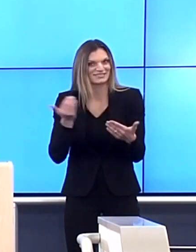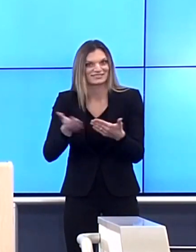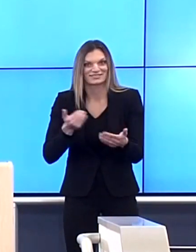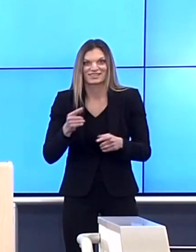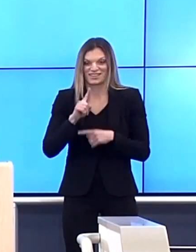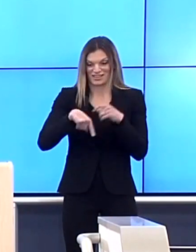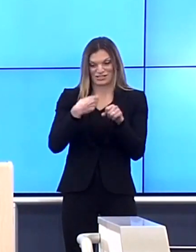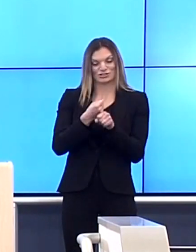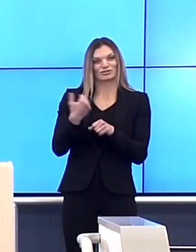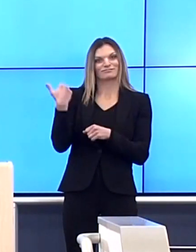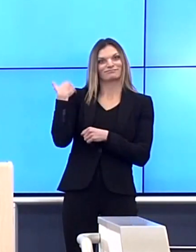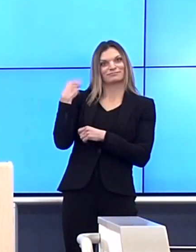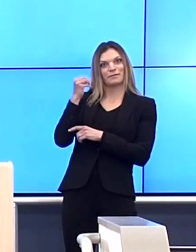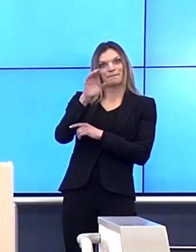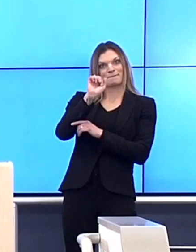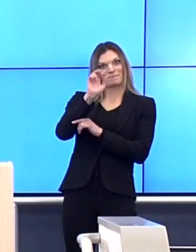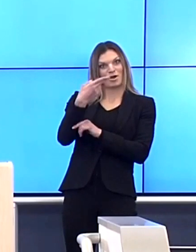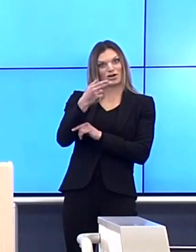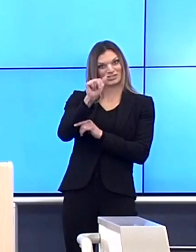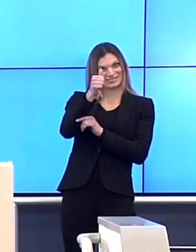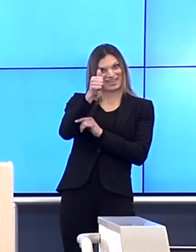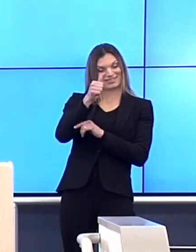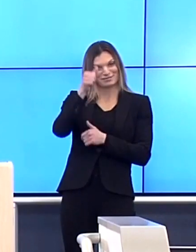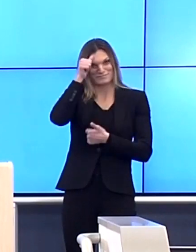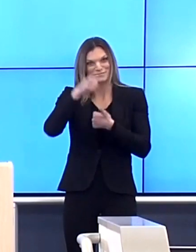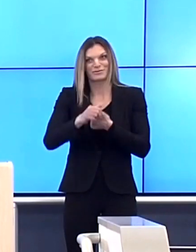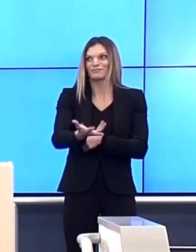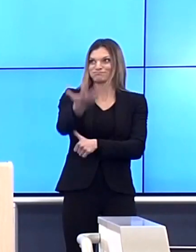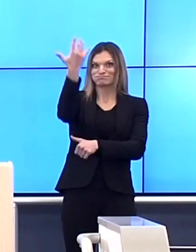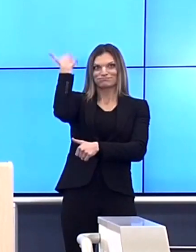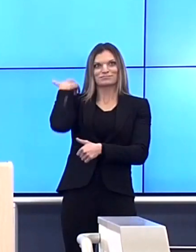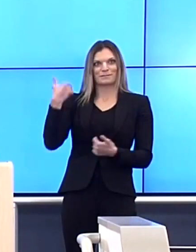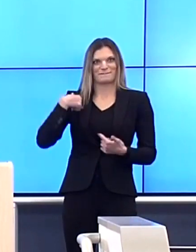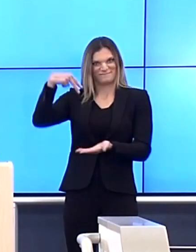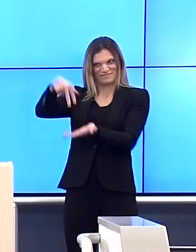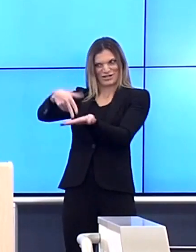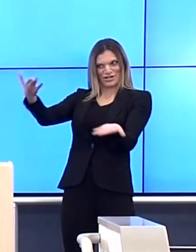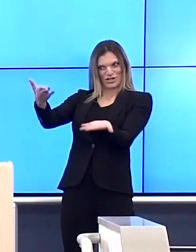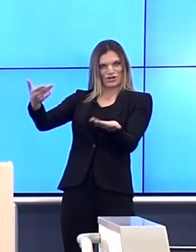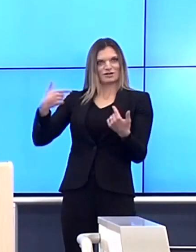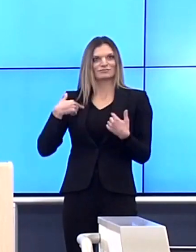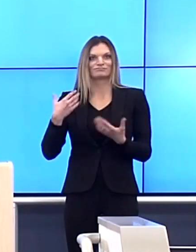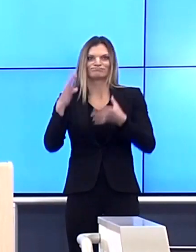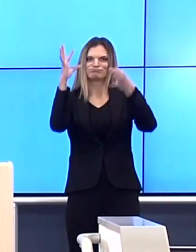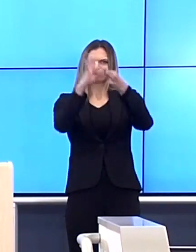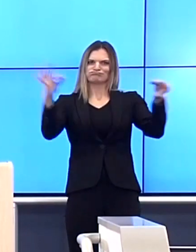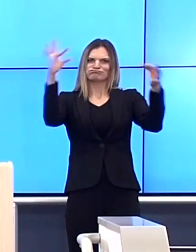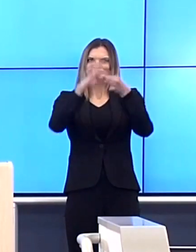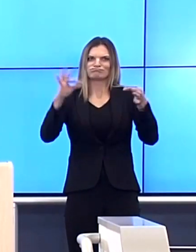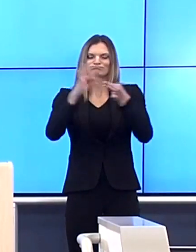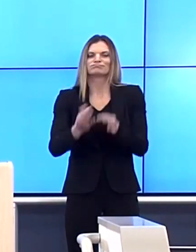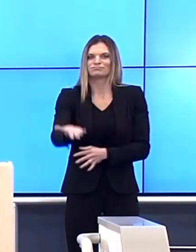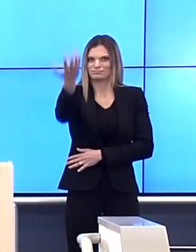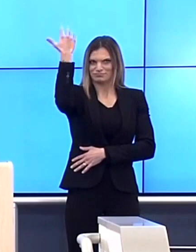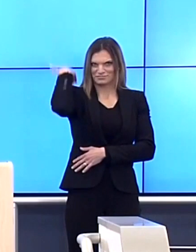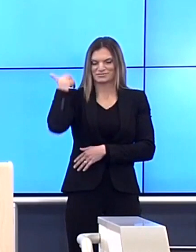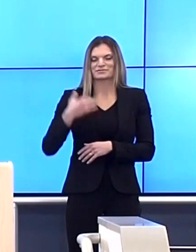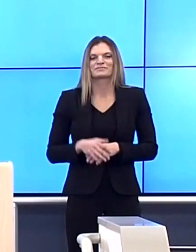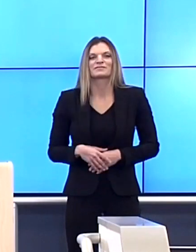TOUGH MONTHS AHEAD. ON MARCH 10th OF THIS YEAR, ON MARCH 10th OF THIS YEAR, 250 DAYS AGO, I STOOD RIGHT HERE 250 DAYS AGO, I STOOD RIGHT HERE AT THE STATE EMERGENCY